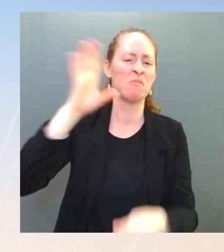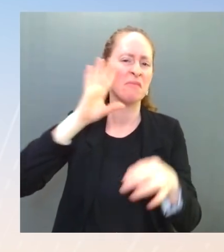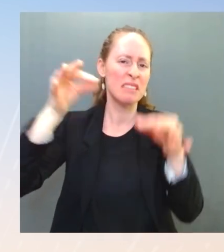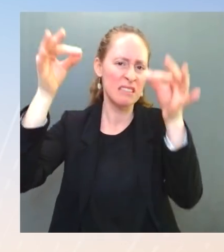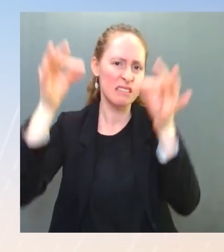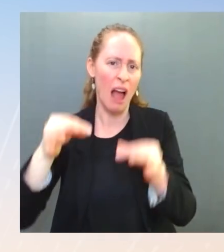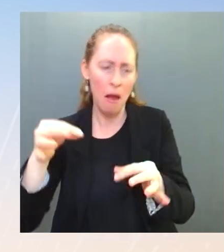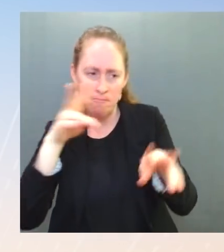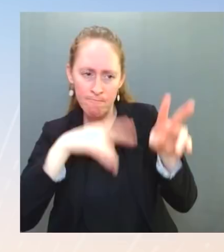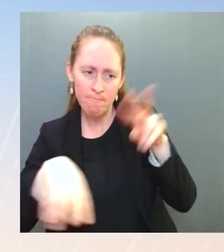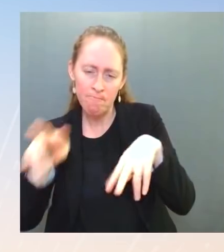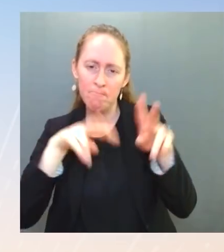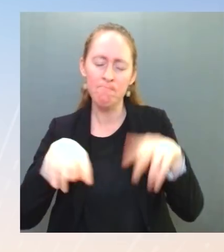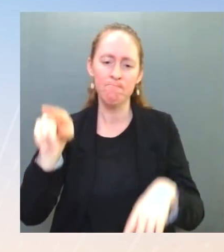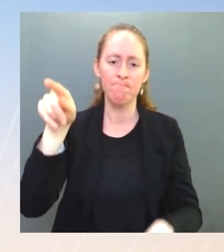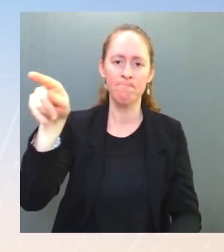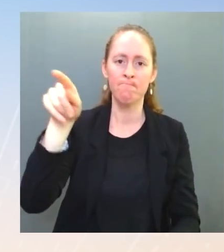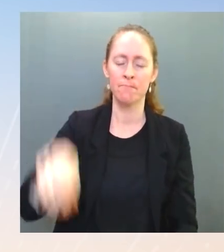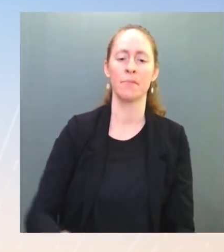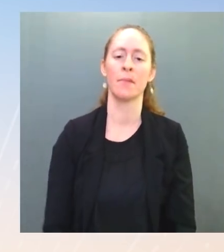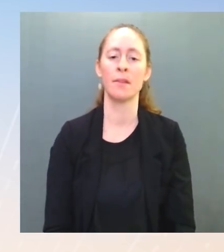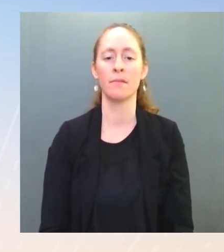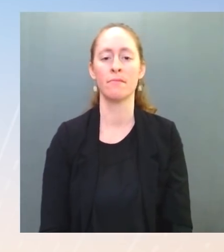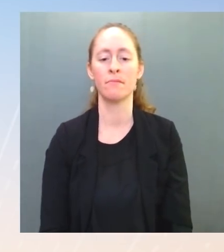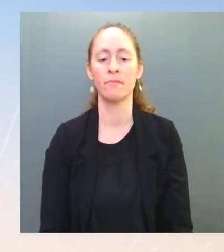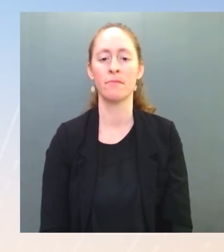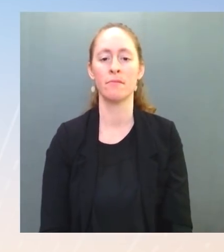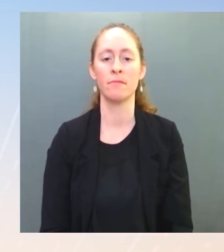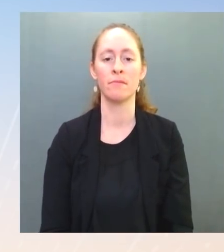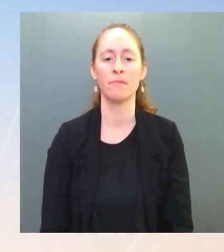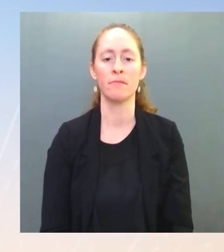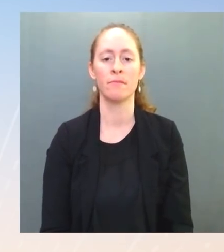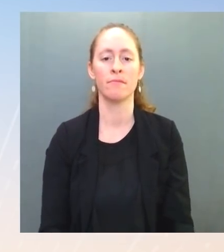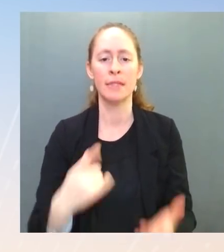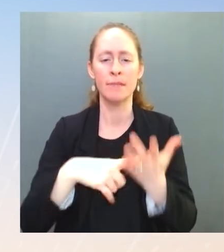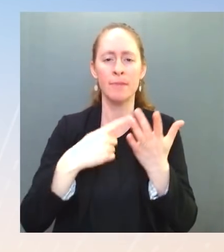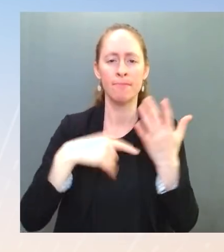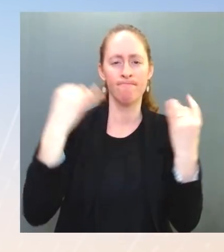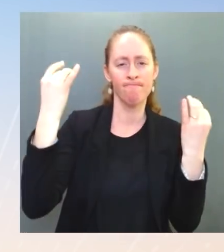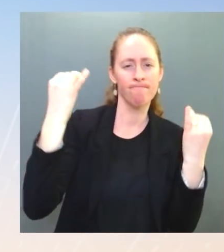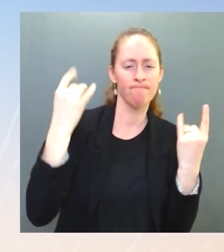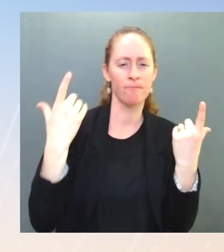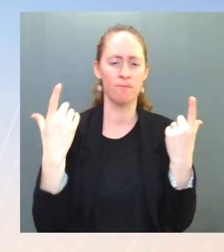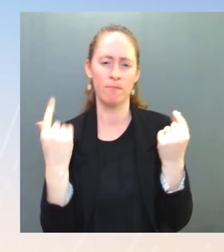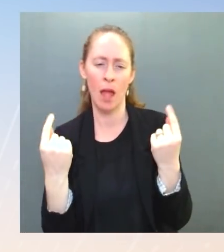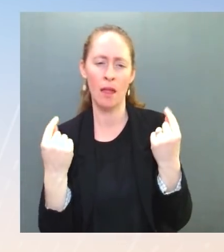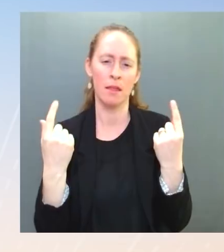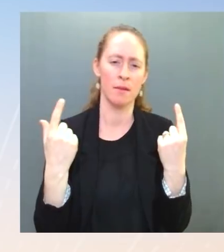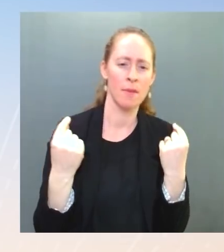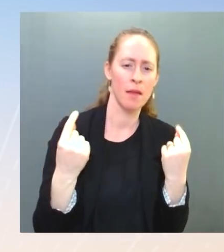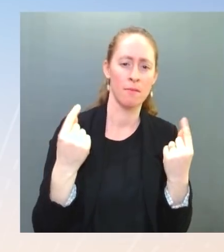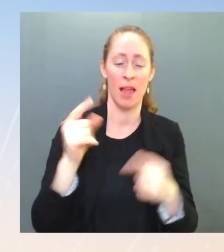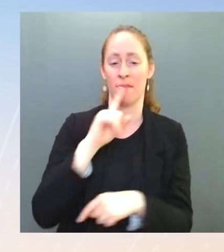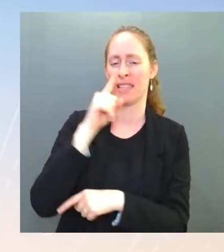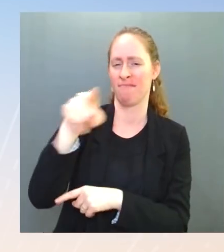And sometimes, it's a smaller presence that gets larger, but they are really the appropriate entity to speak to that. The Press: Is there any concern that if the U.S. does not get